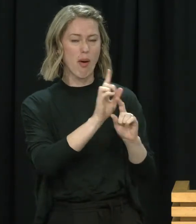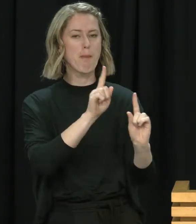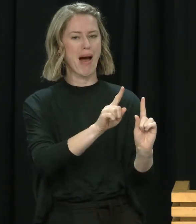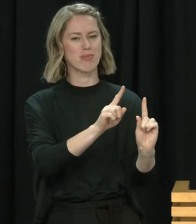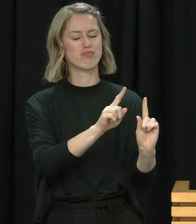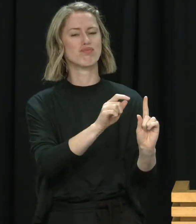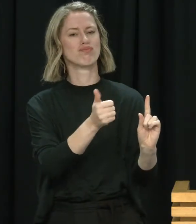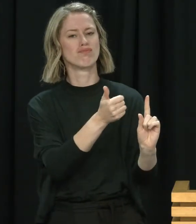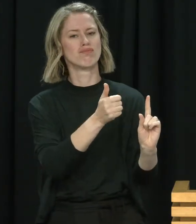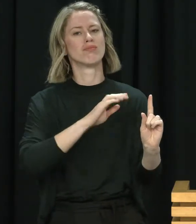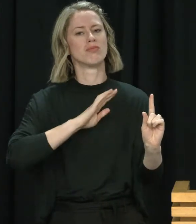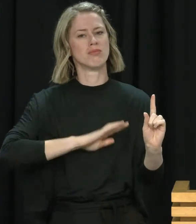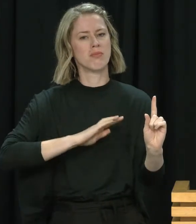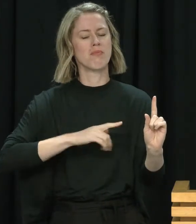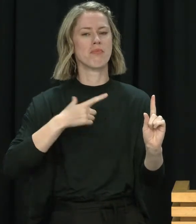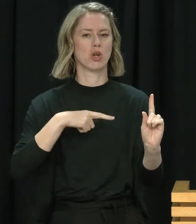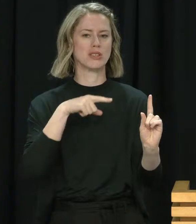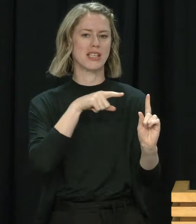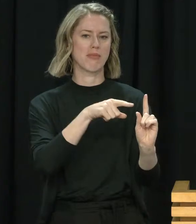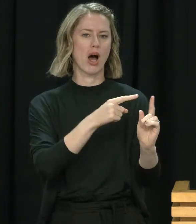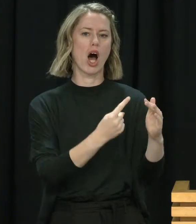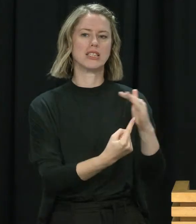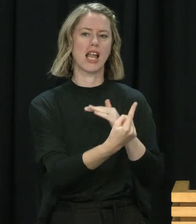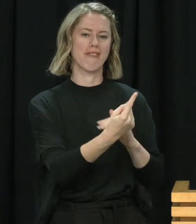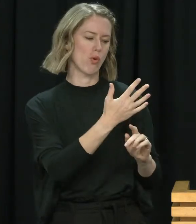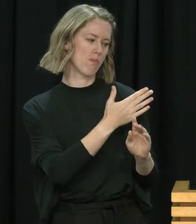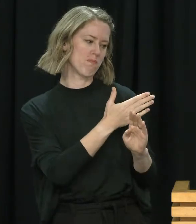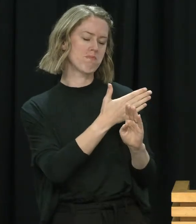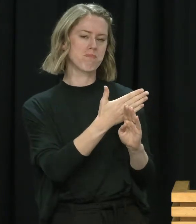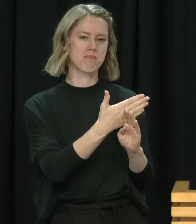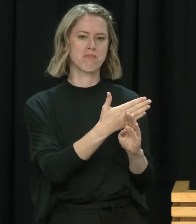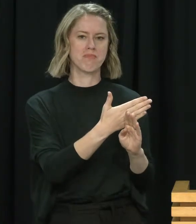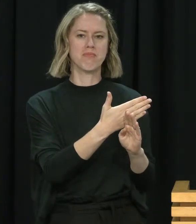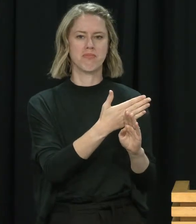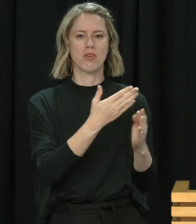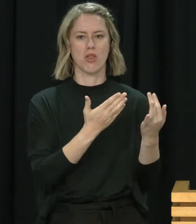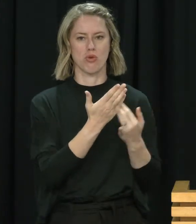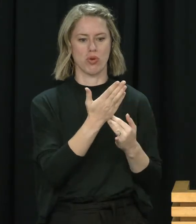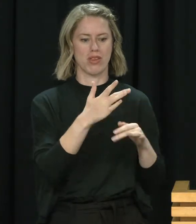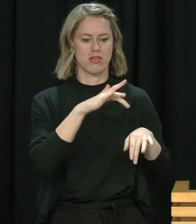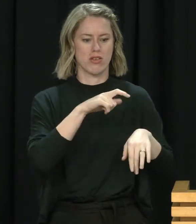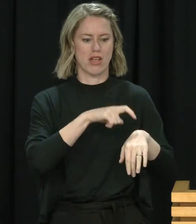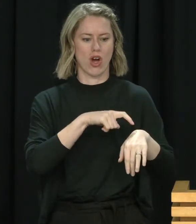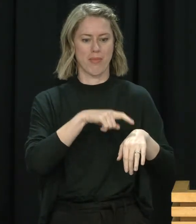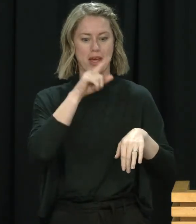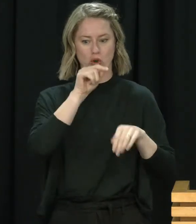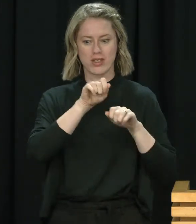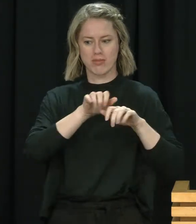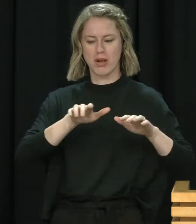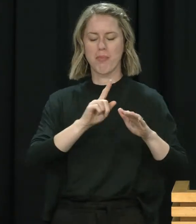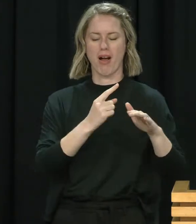if they do subsequently show up as a positive test result, we know that risk will be contained, because they've